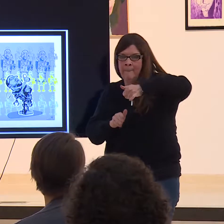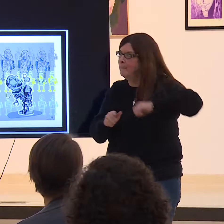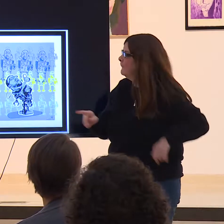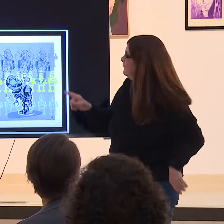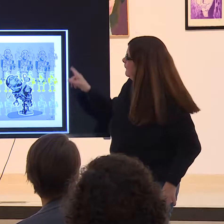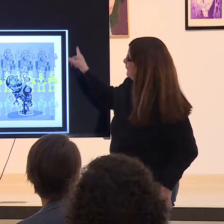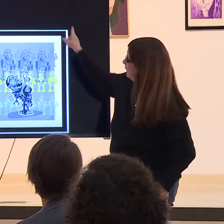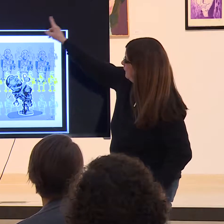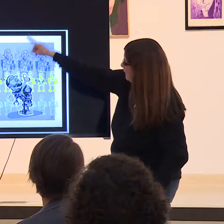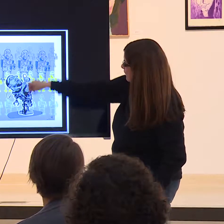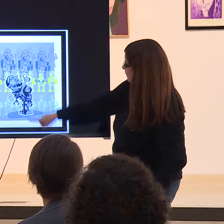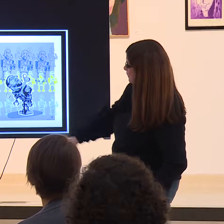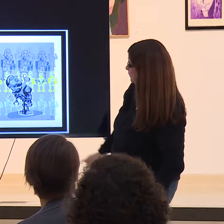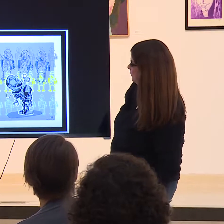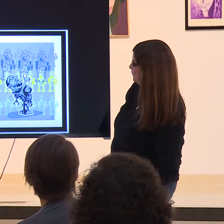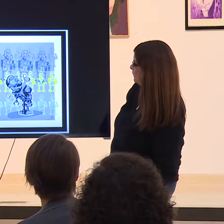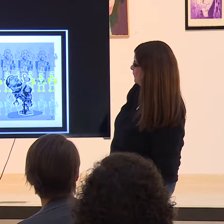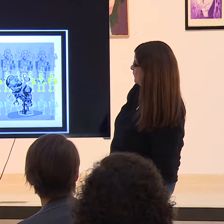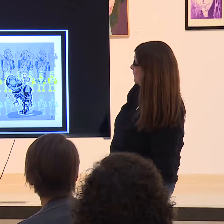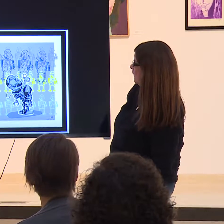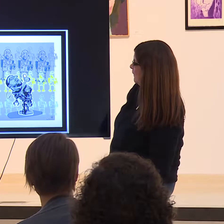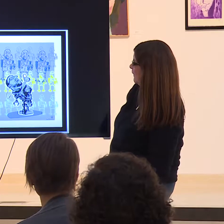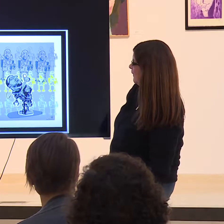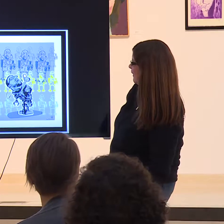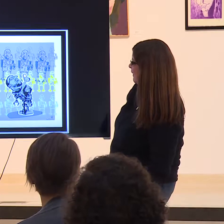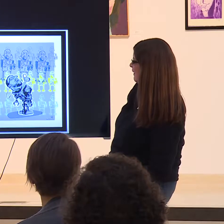and the motif was a wind-up key.